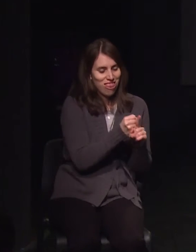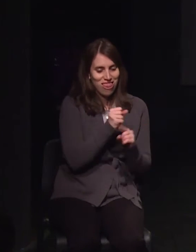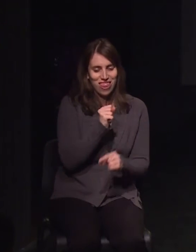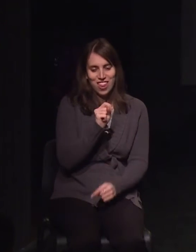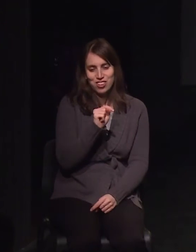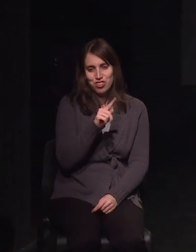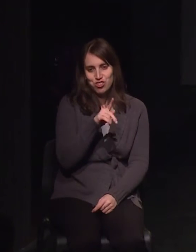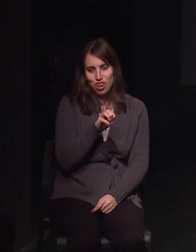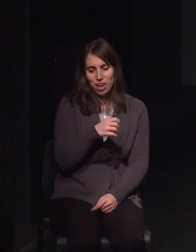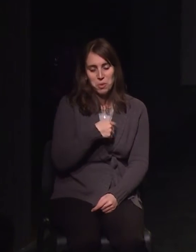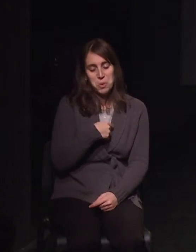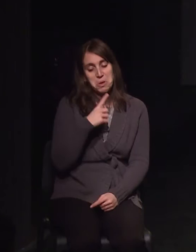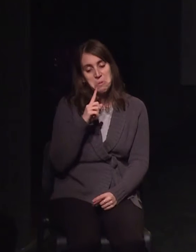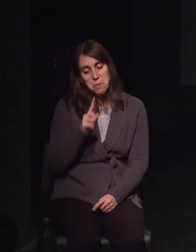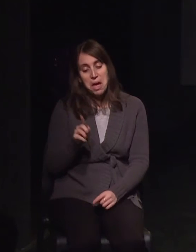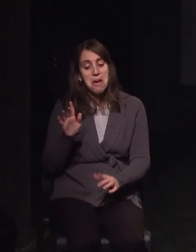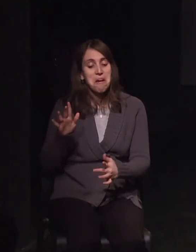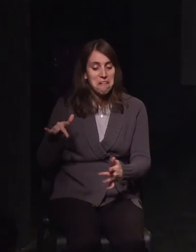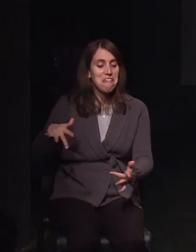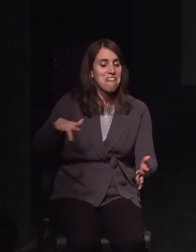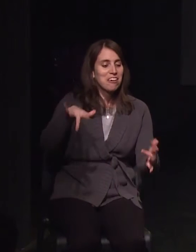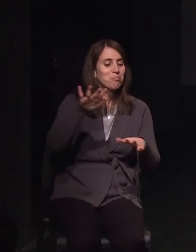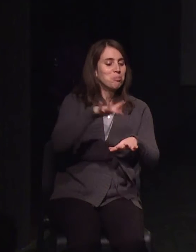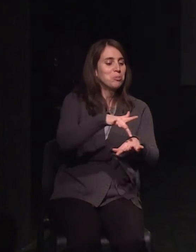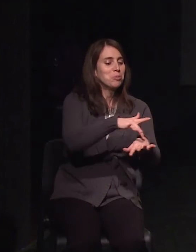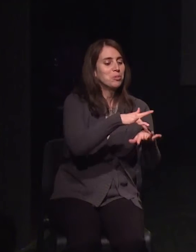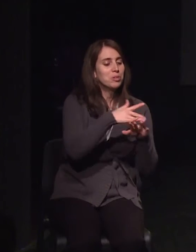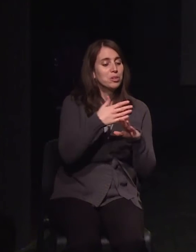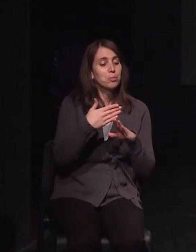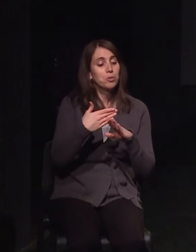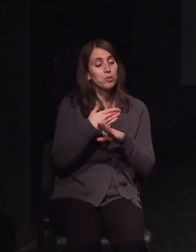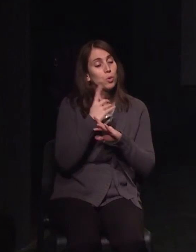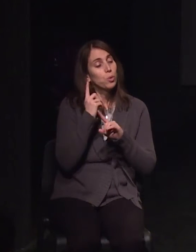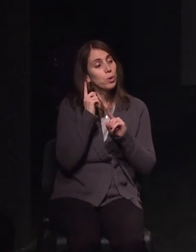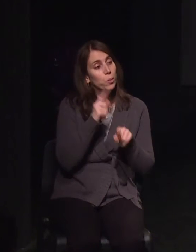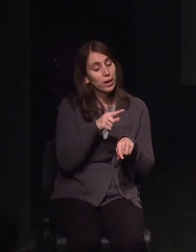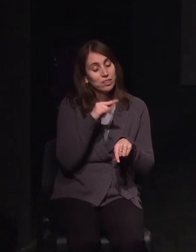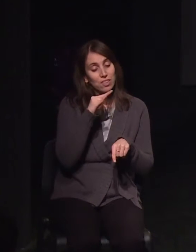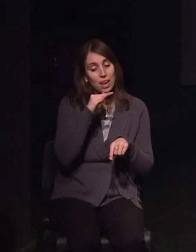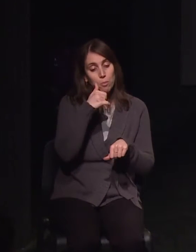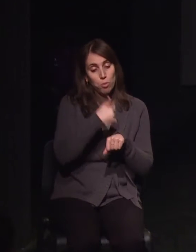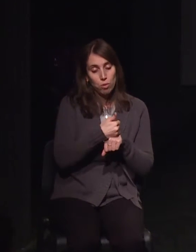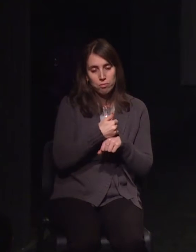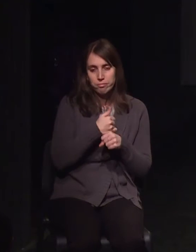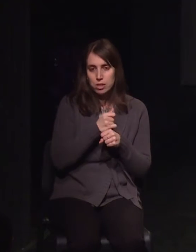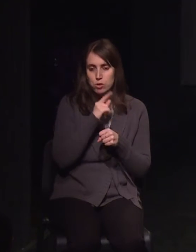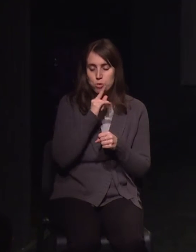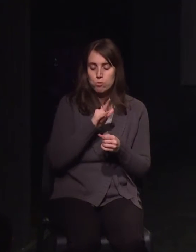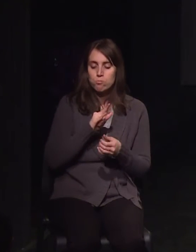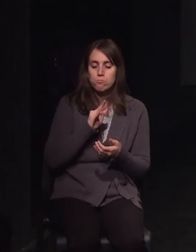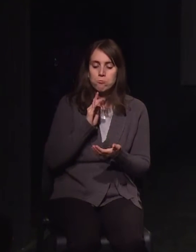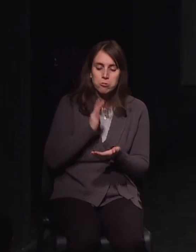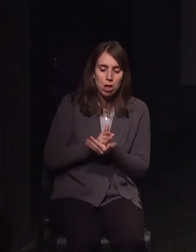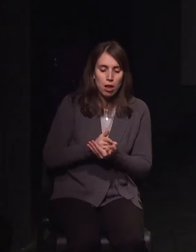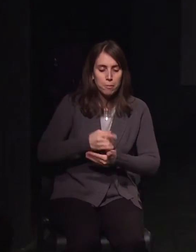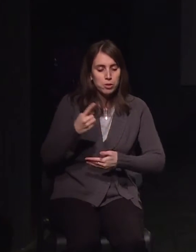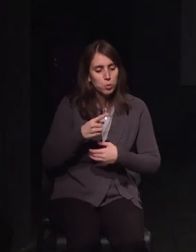the airport, we made sure we stopped somewhere and did some public service. Simple, simple, simple. And then we thought, who else is in town?